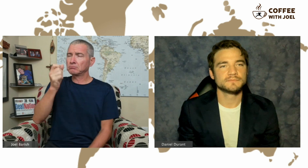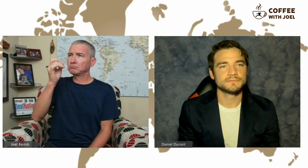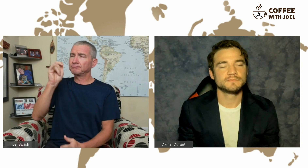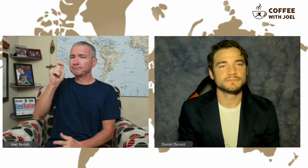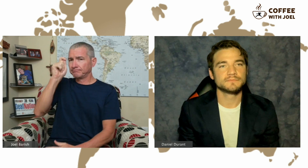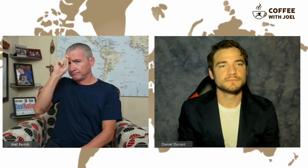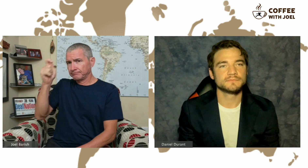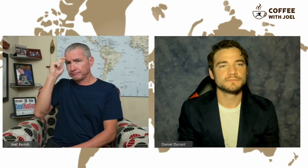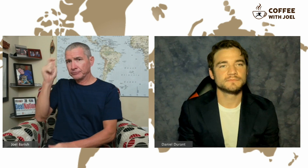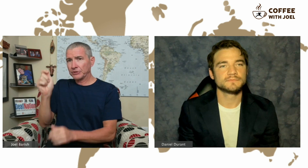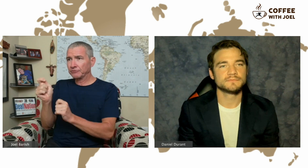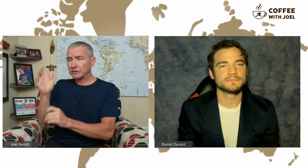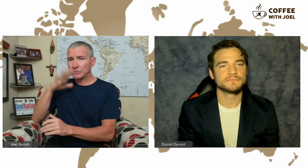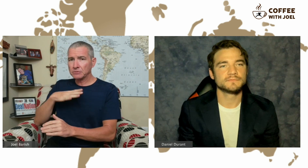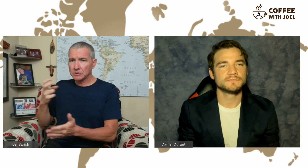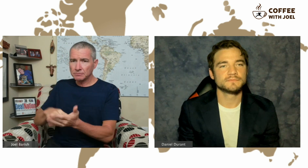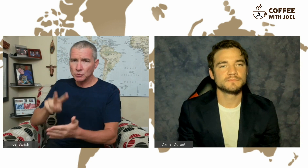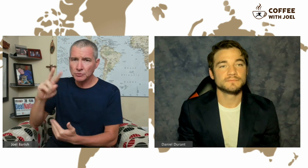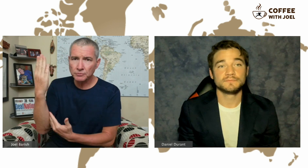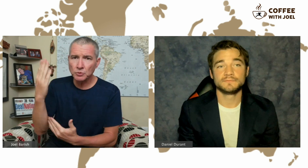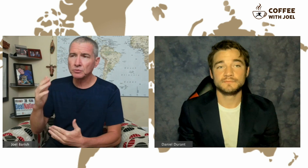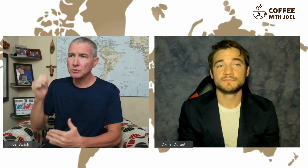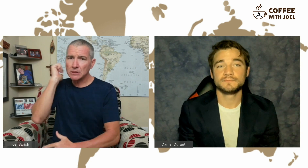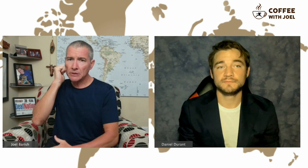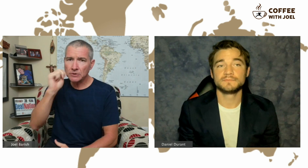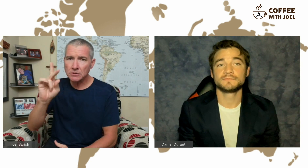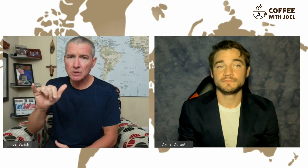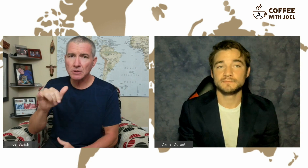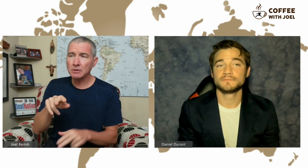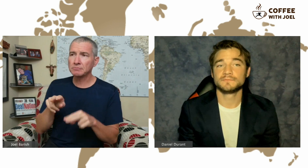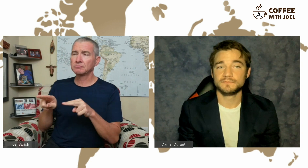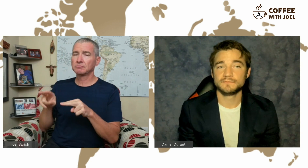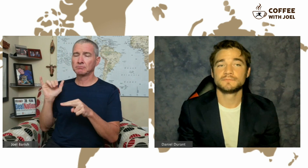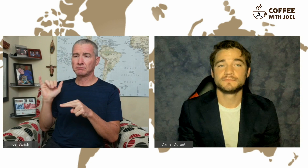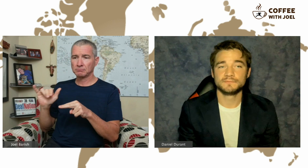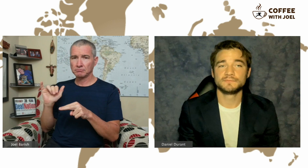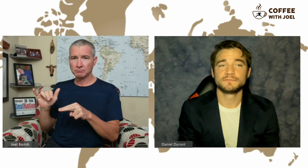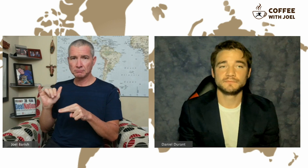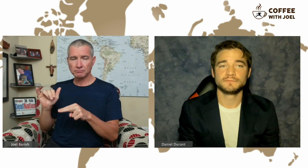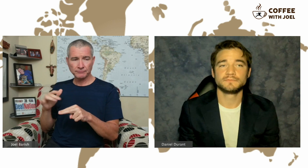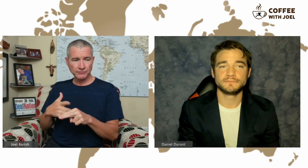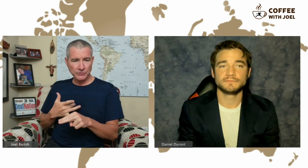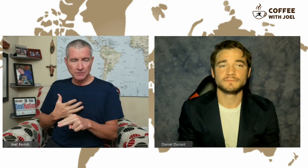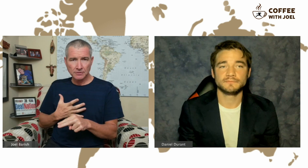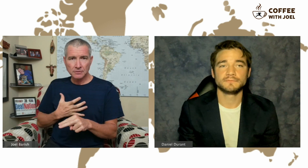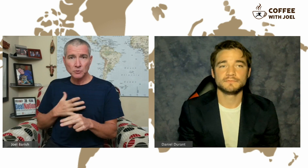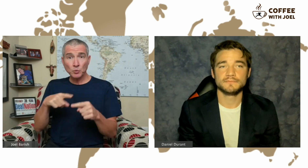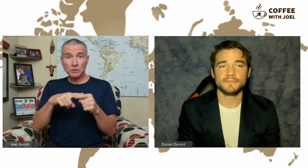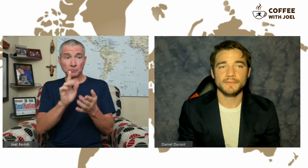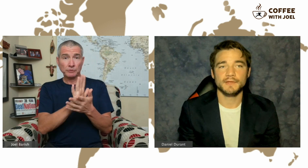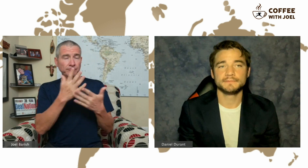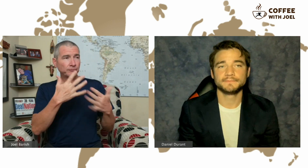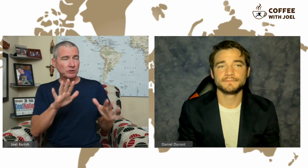Now, kudos to the fishermen who get up at 2 in the morning every day…